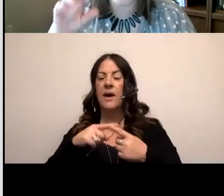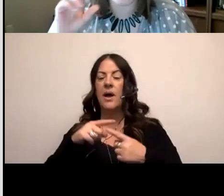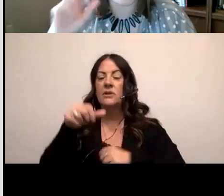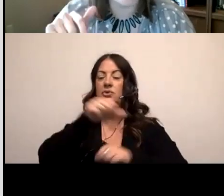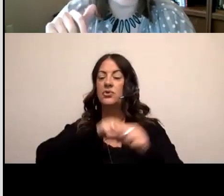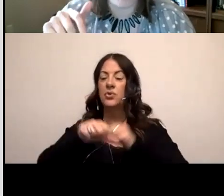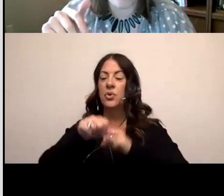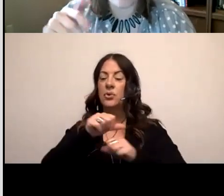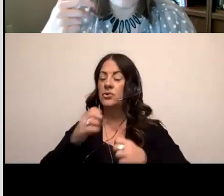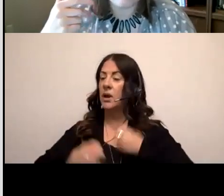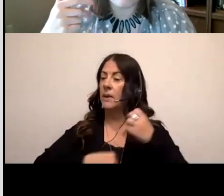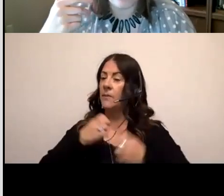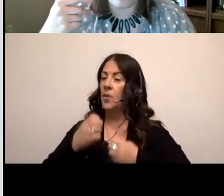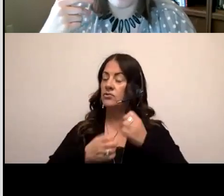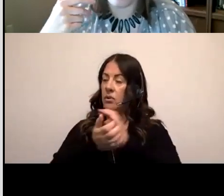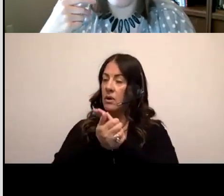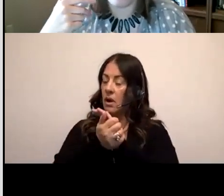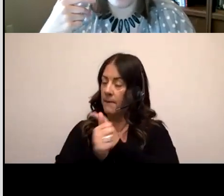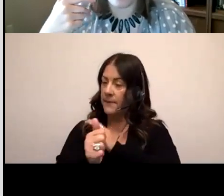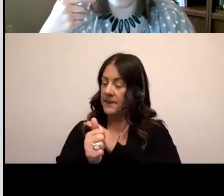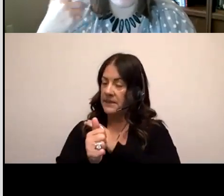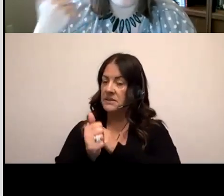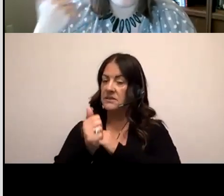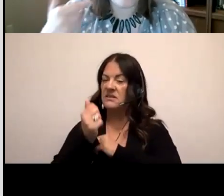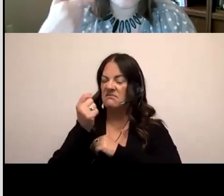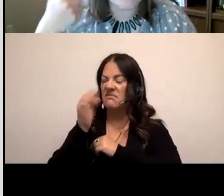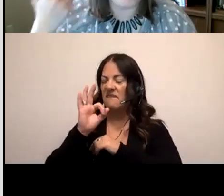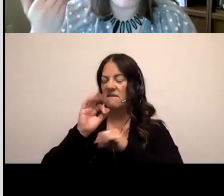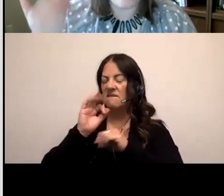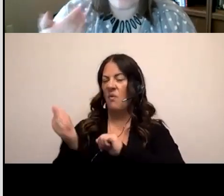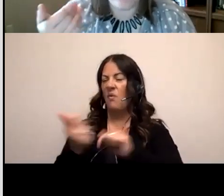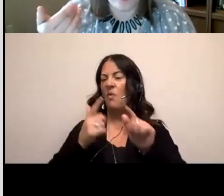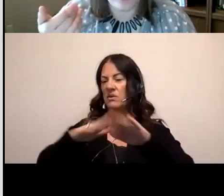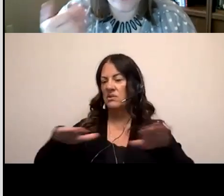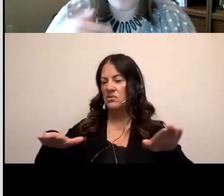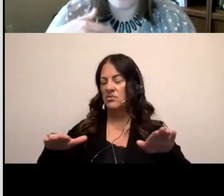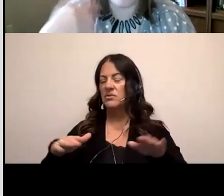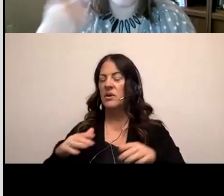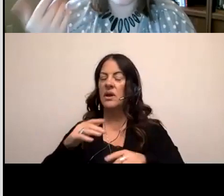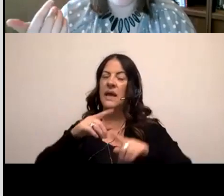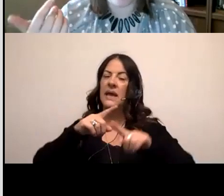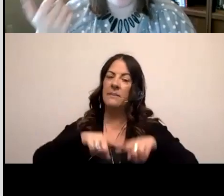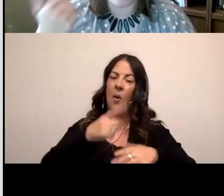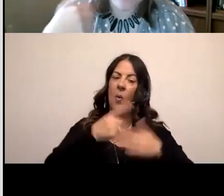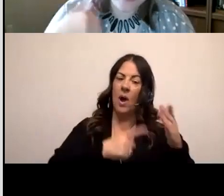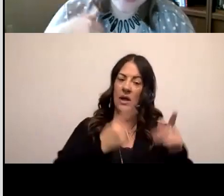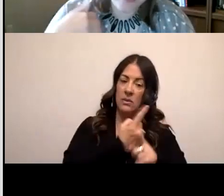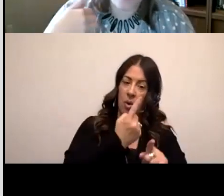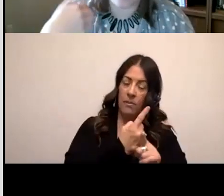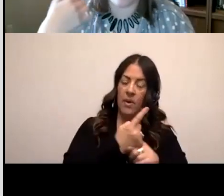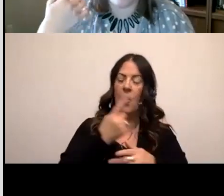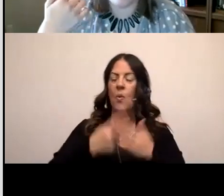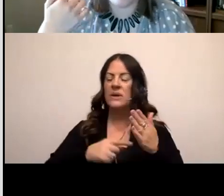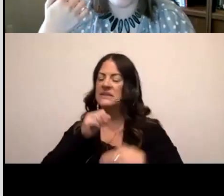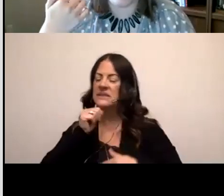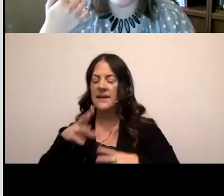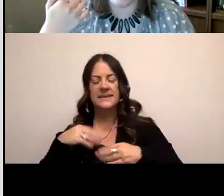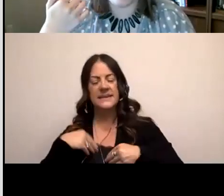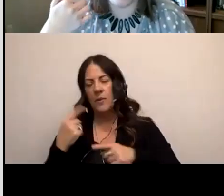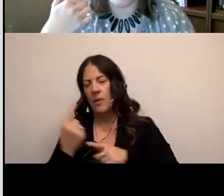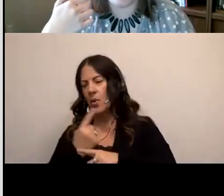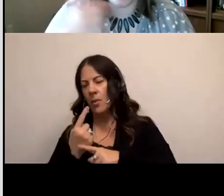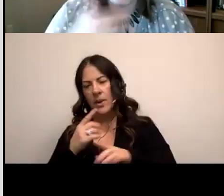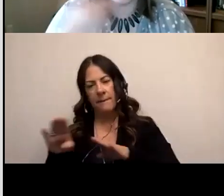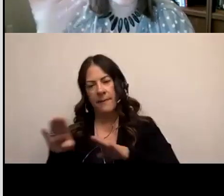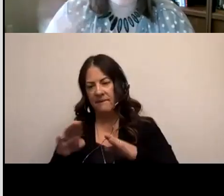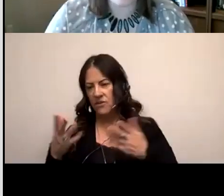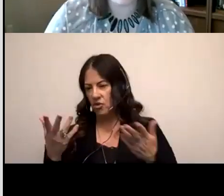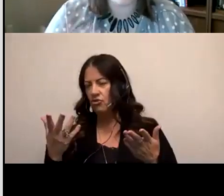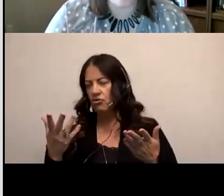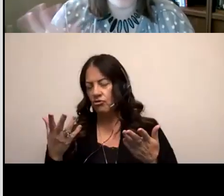KIDS LEARNING WHAT IS AND WHAT IS NOT APPROPRIATE WHAT IS ACCEPTABLE AND WHAT IS NOT ACCEPTABLE